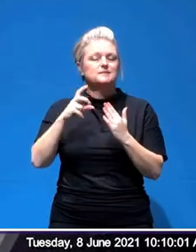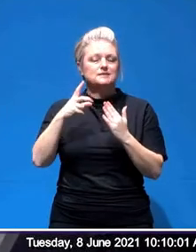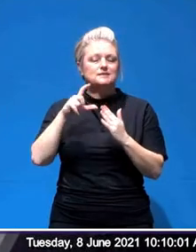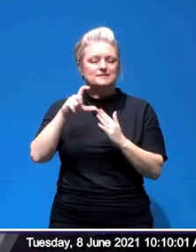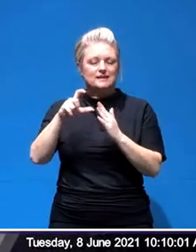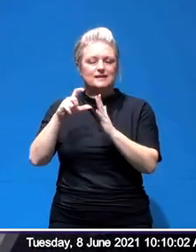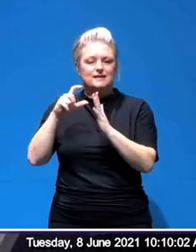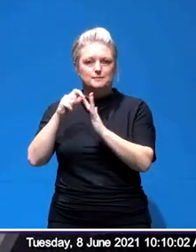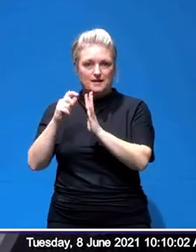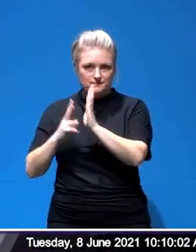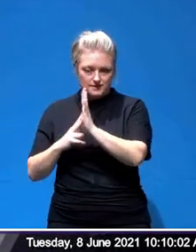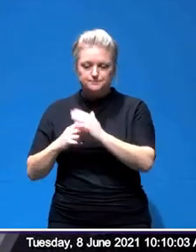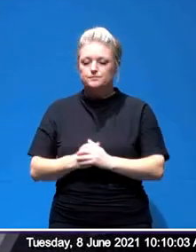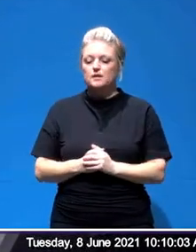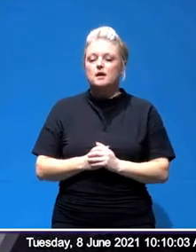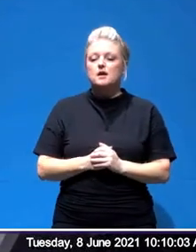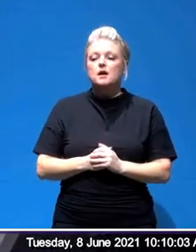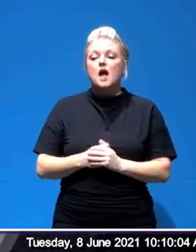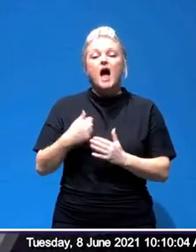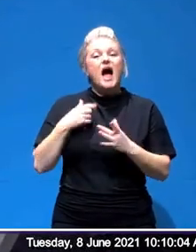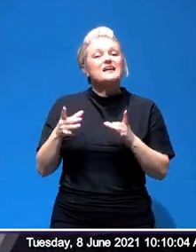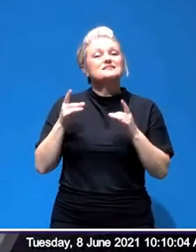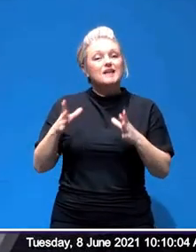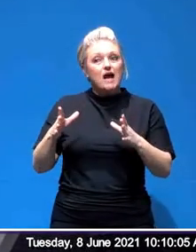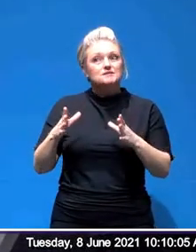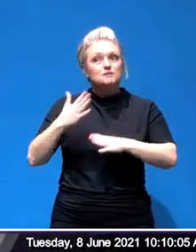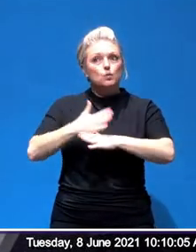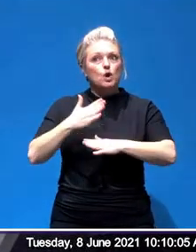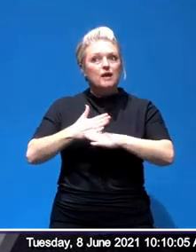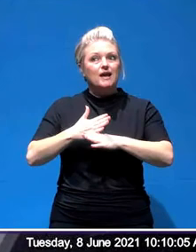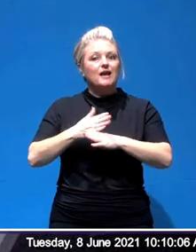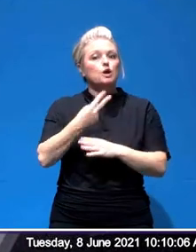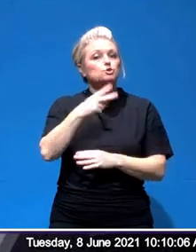I started my training with the Community Visitor Scheme in February 2019